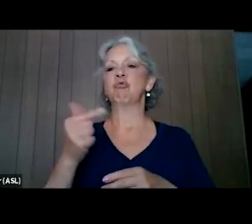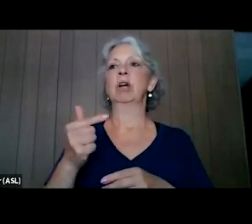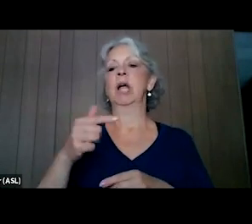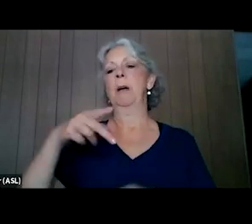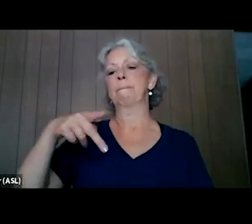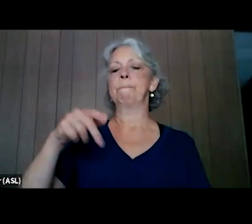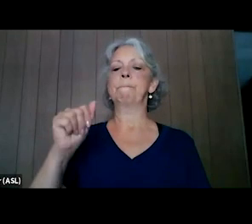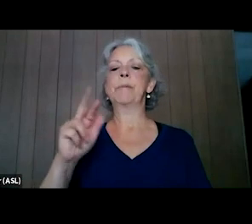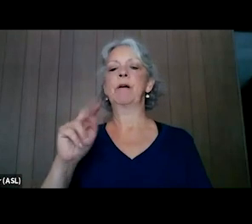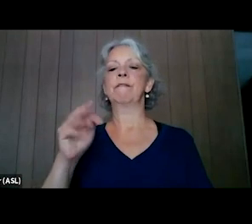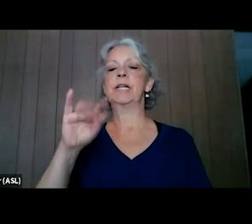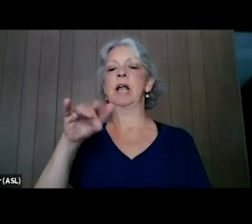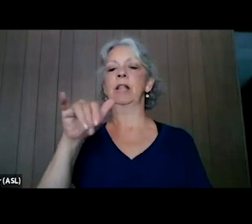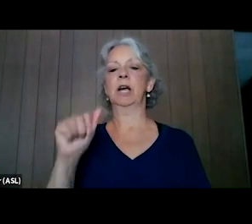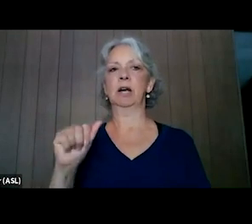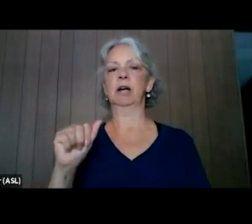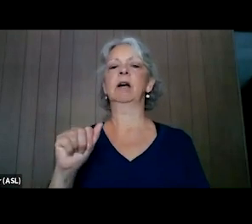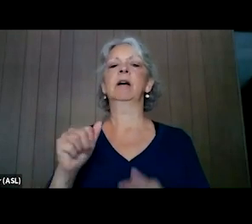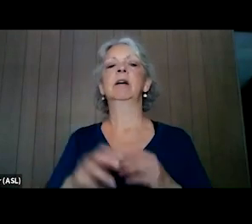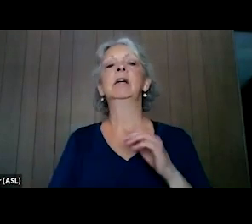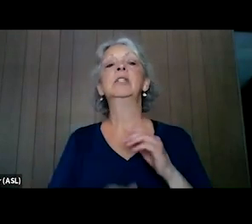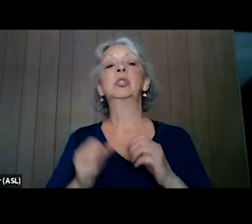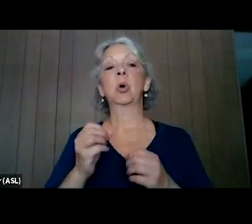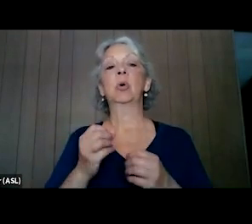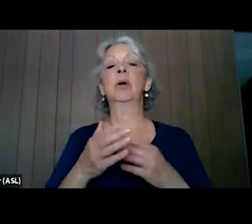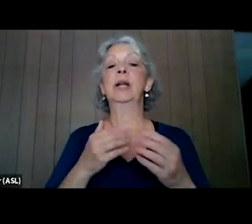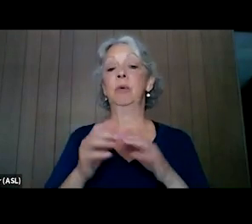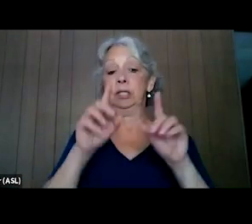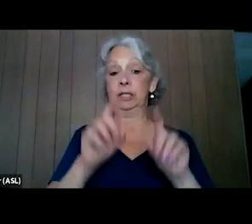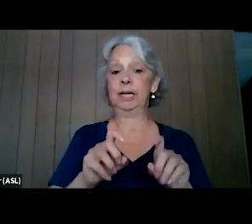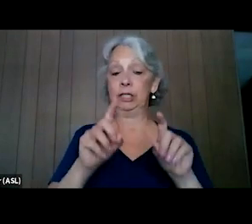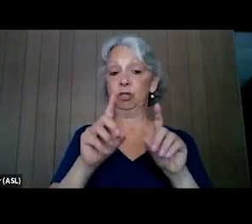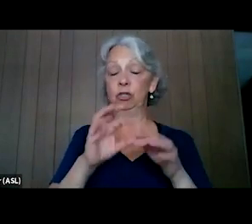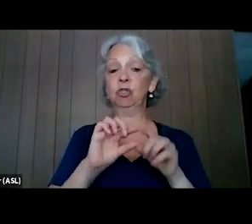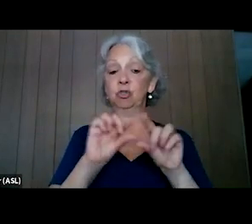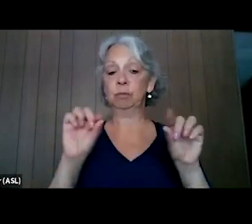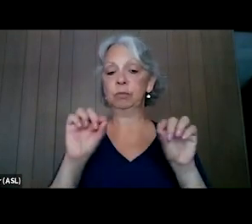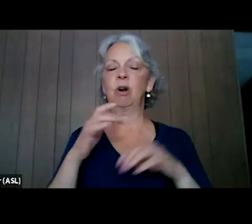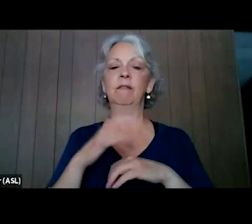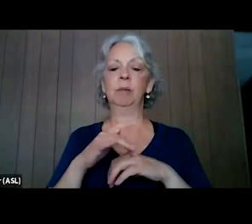With that being said, both fentanyl test strips and xylazine test strips are available online.